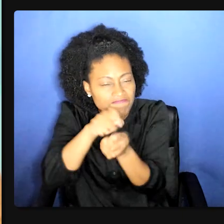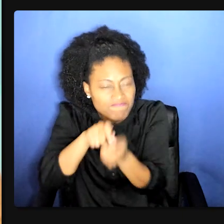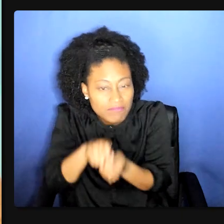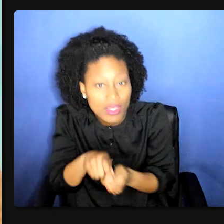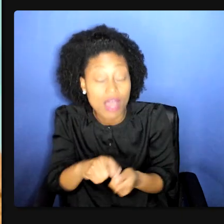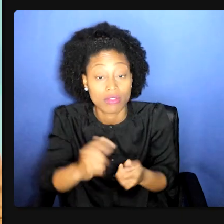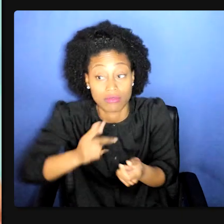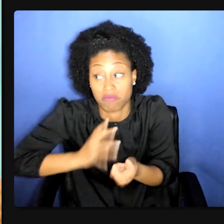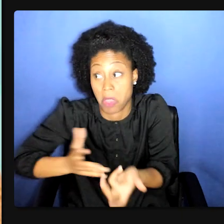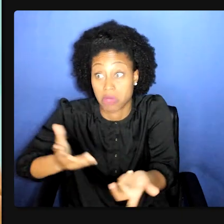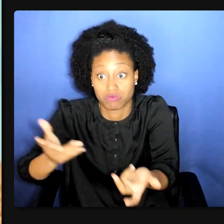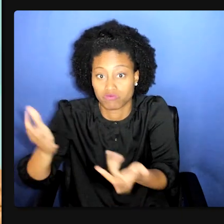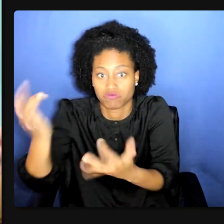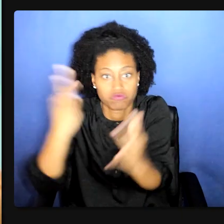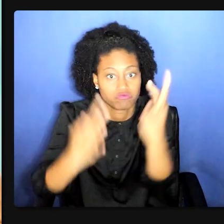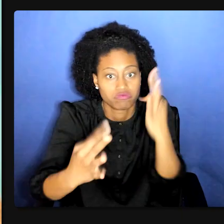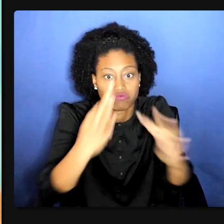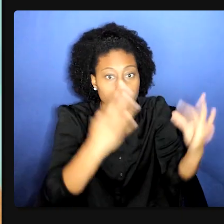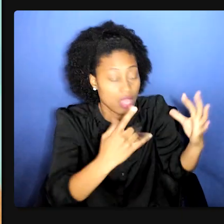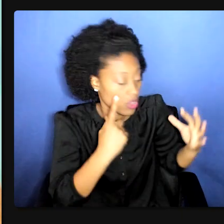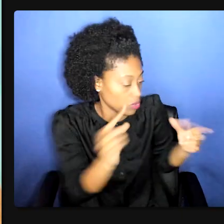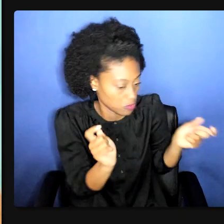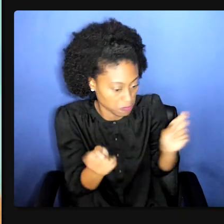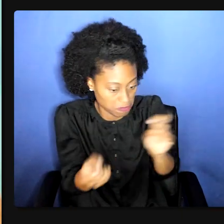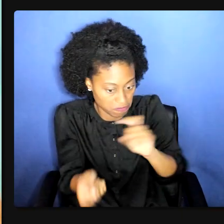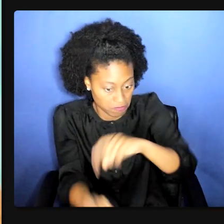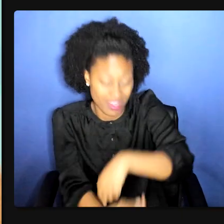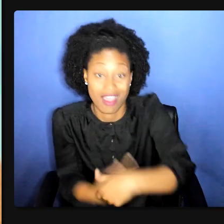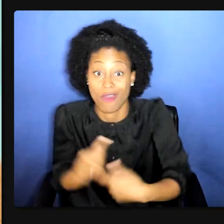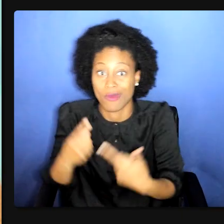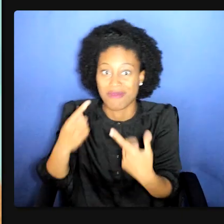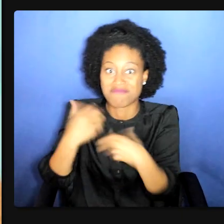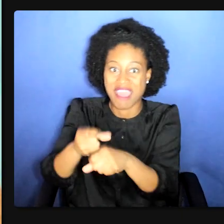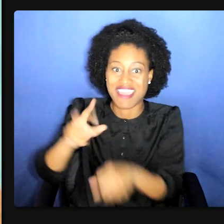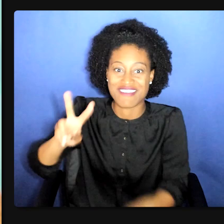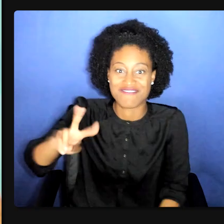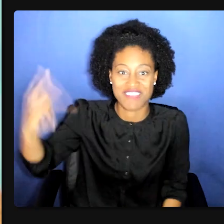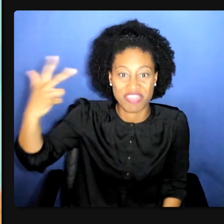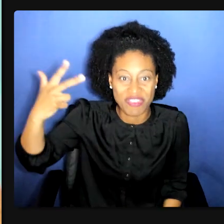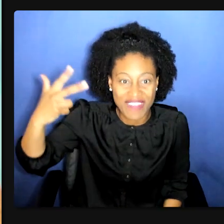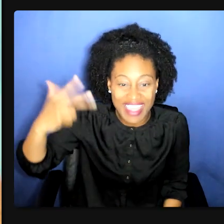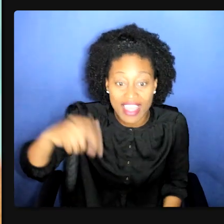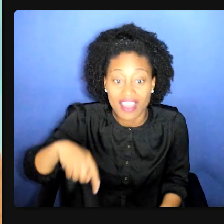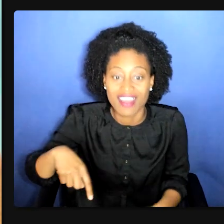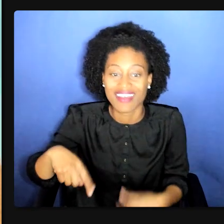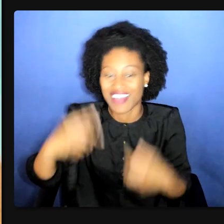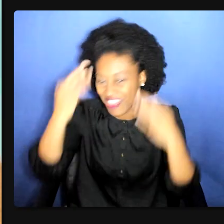all of this is sort of culminating into yeah what v3 will become taking out of the garage into the